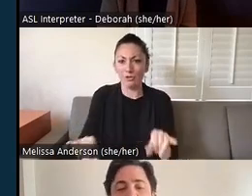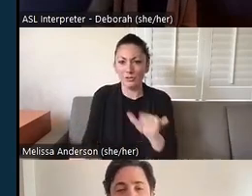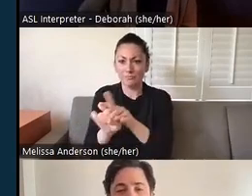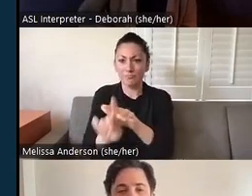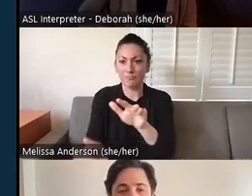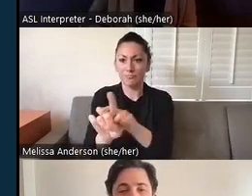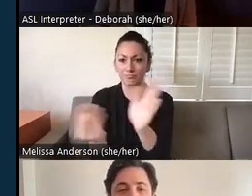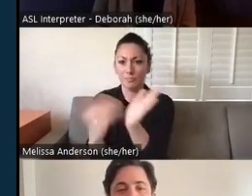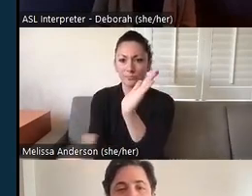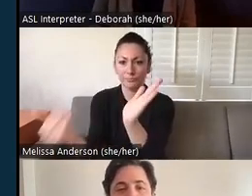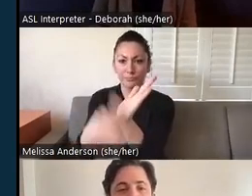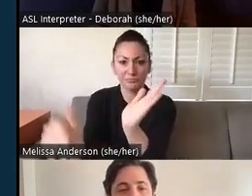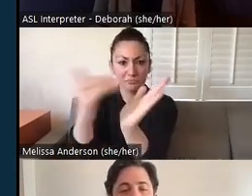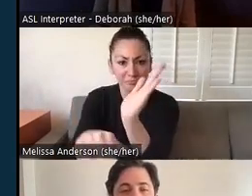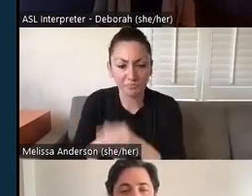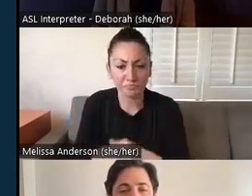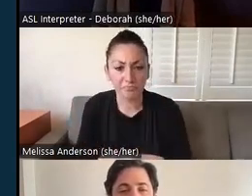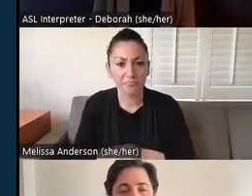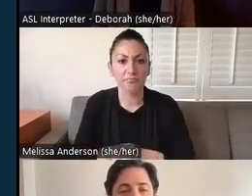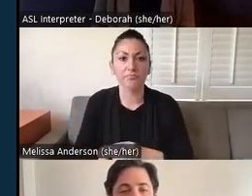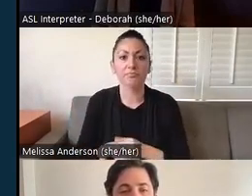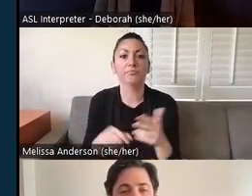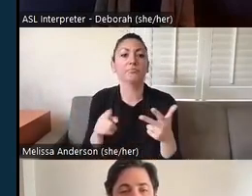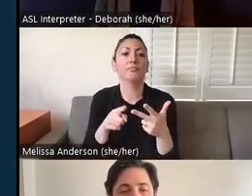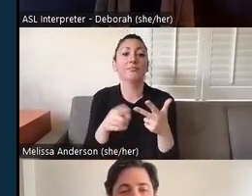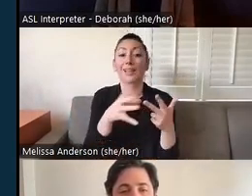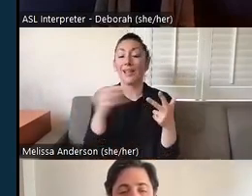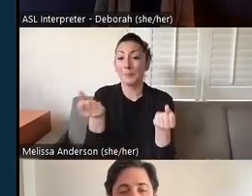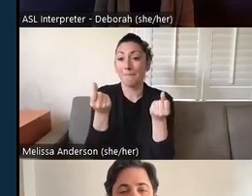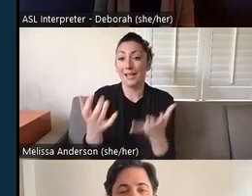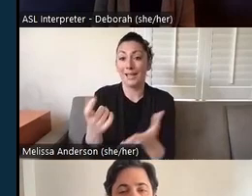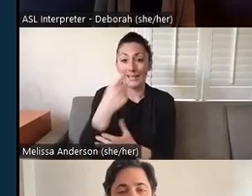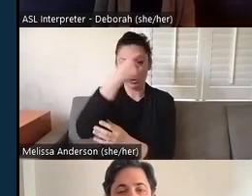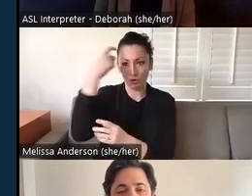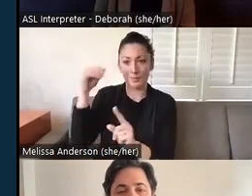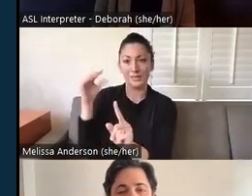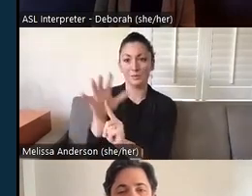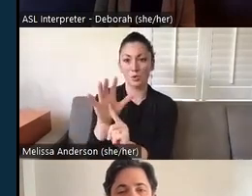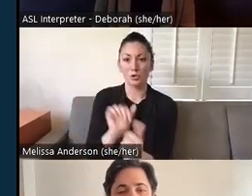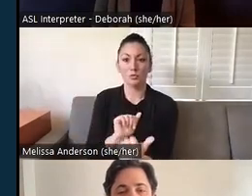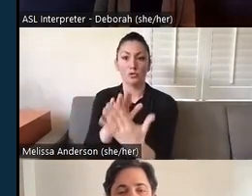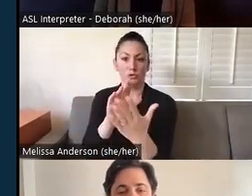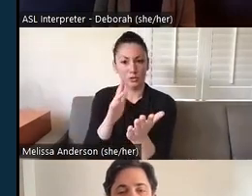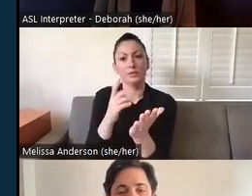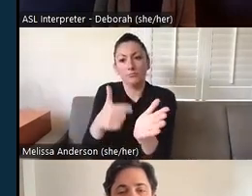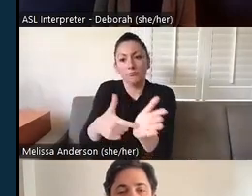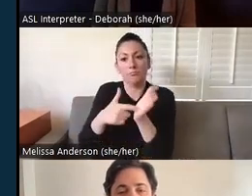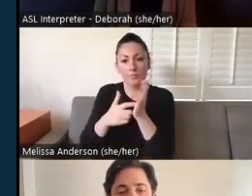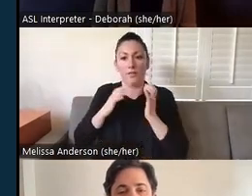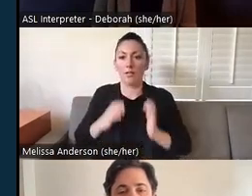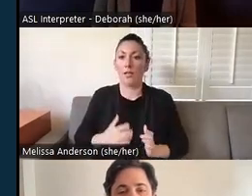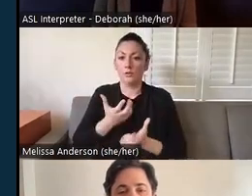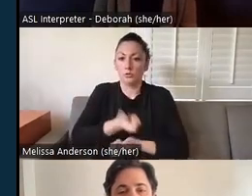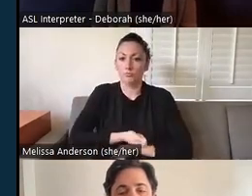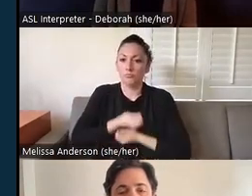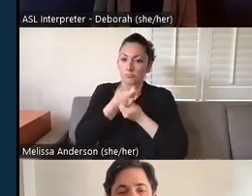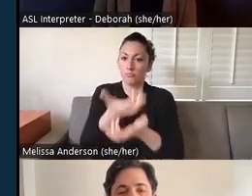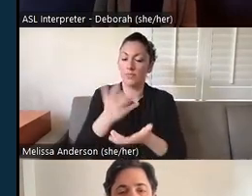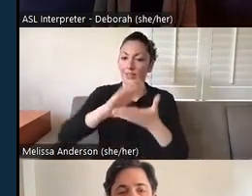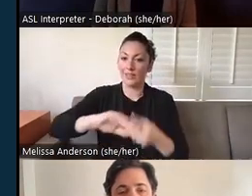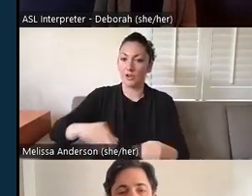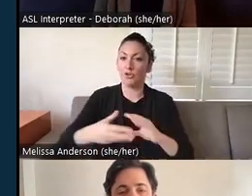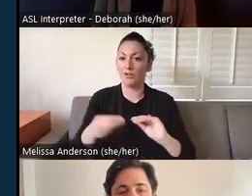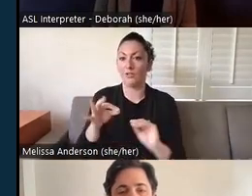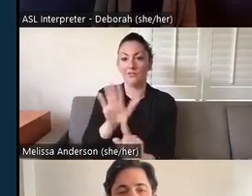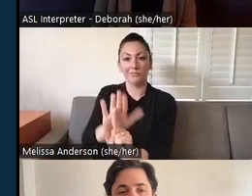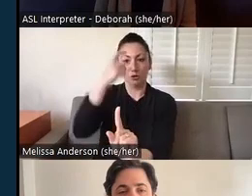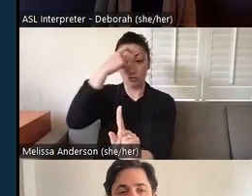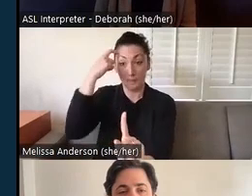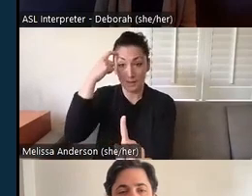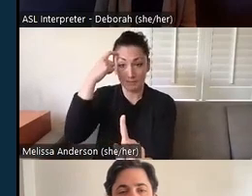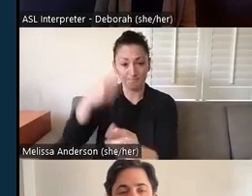to identify patterns that have arisen repeatedly. And many trauma exposure therapies encourage